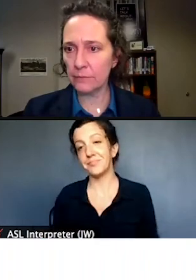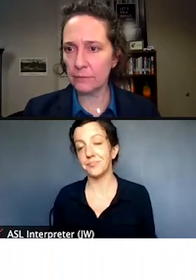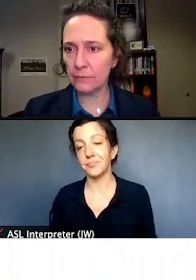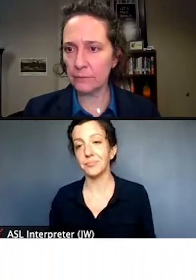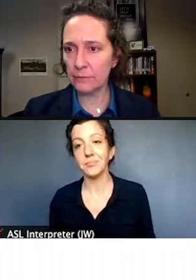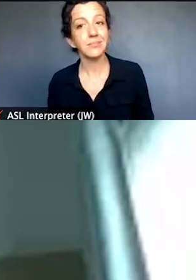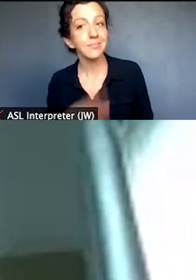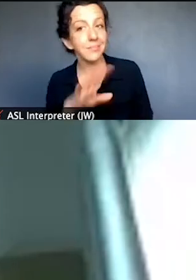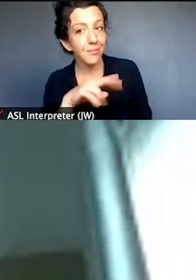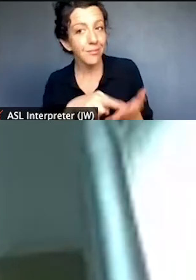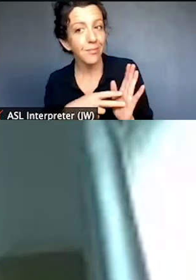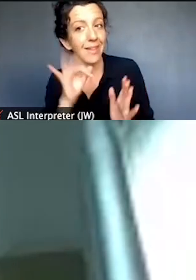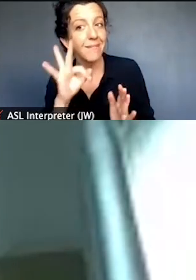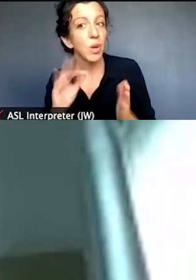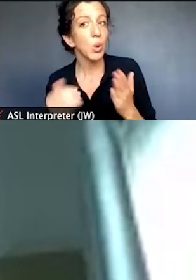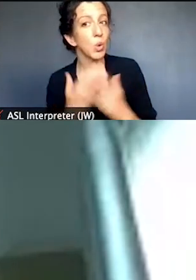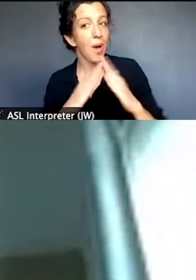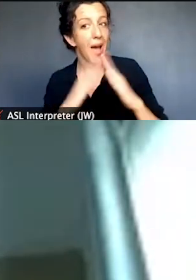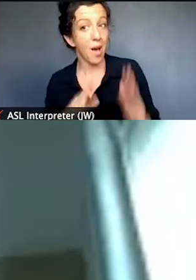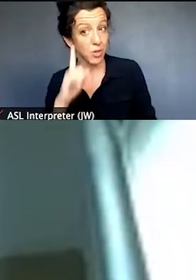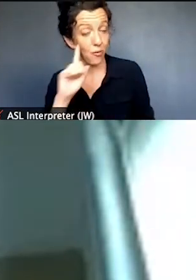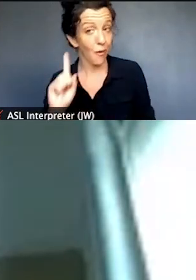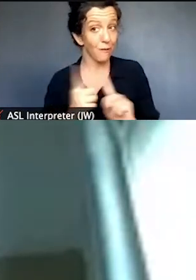Hello. Proposition 22 has to do